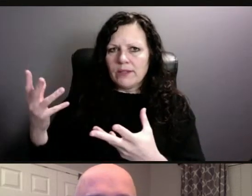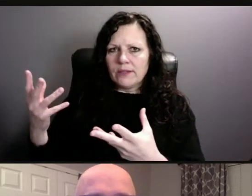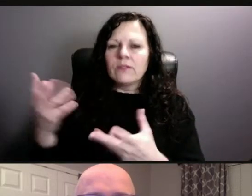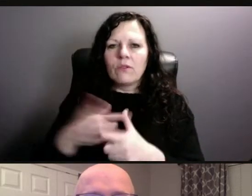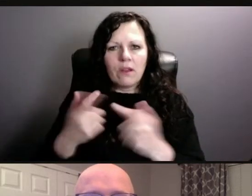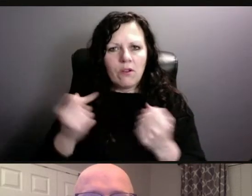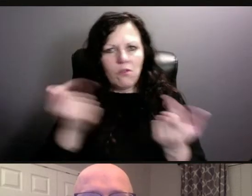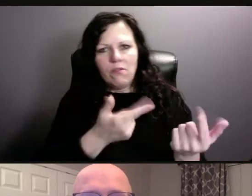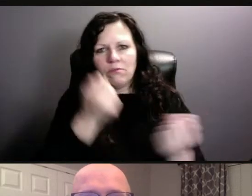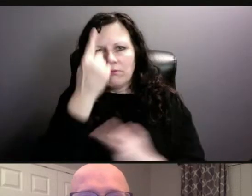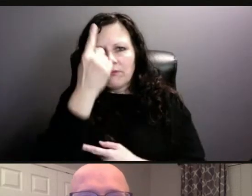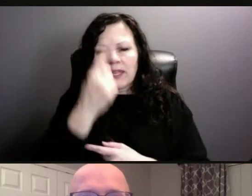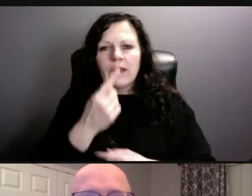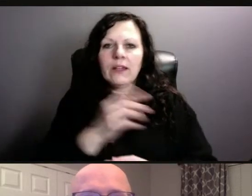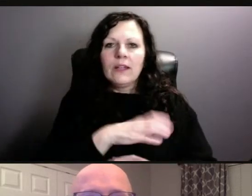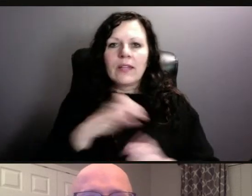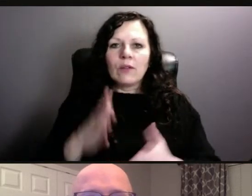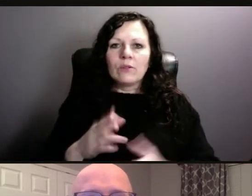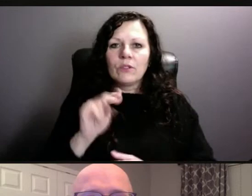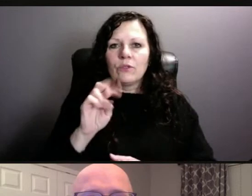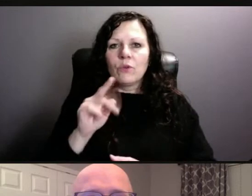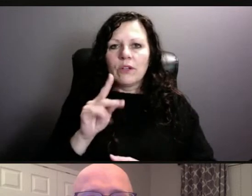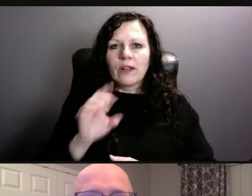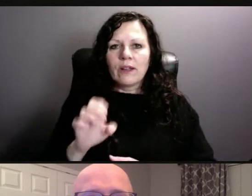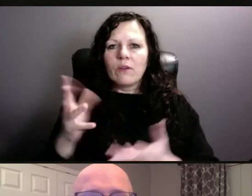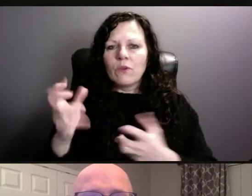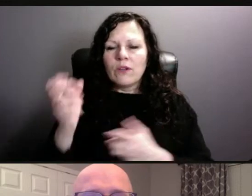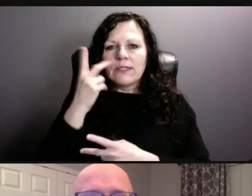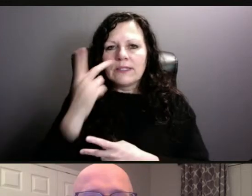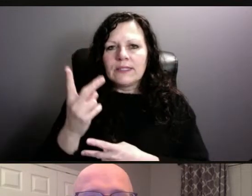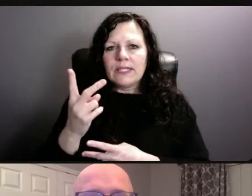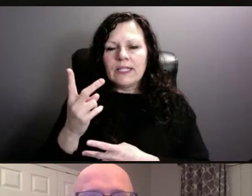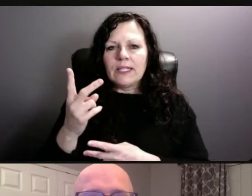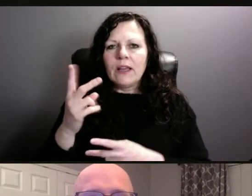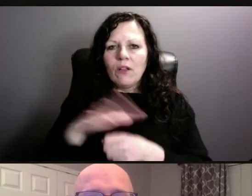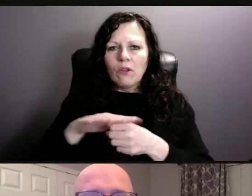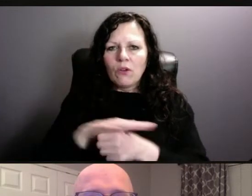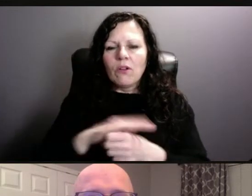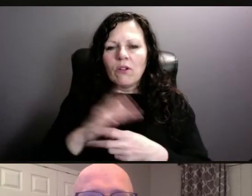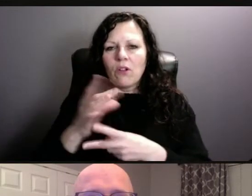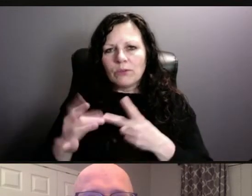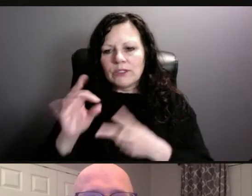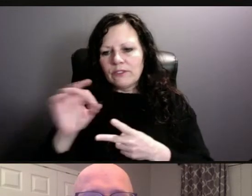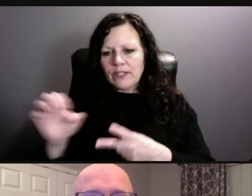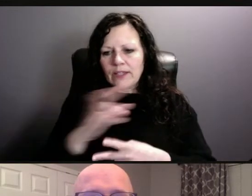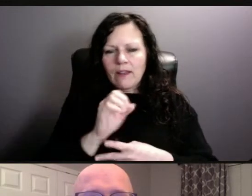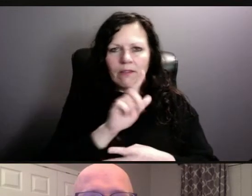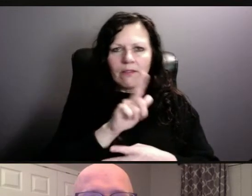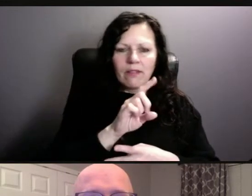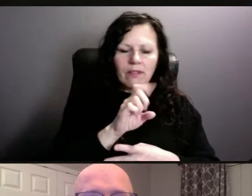WE'RE TALKING ABOUT SPECIAL PROBLEMS. WHAT WE SEEMS SORT OF BRINGS ON THE SAME PAGE.